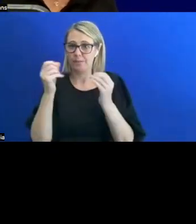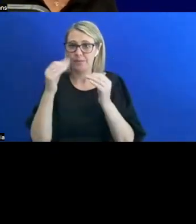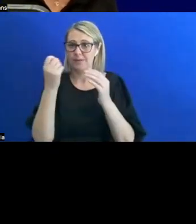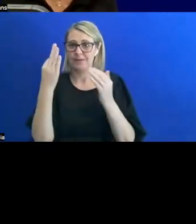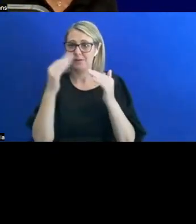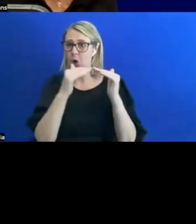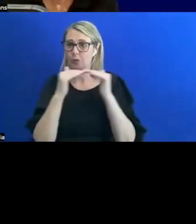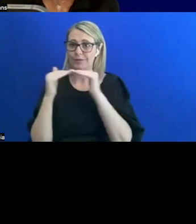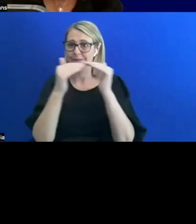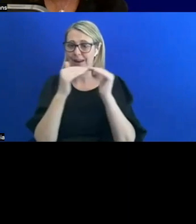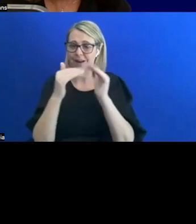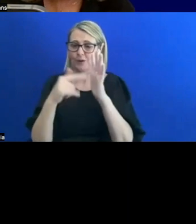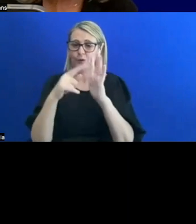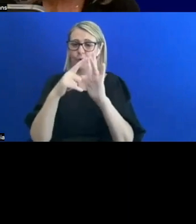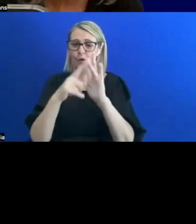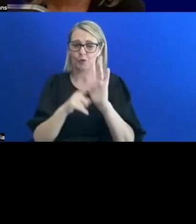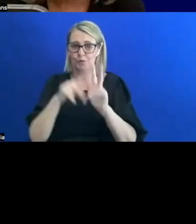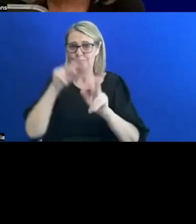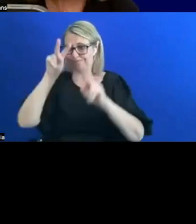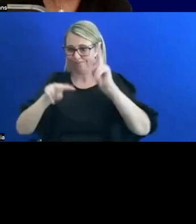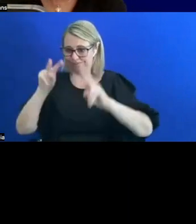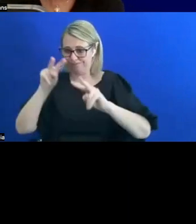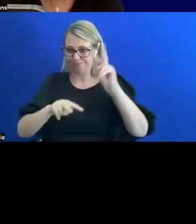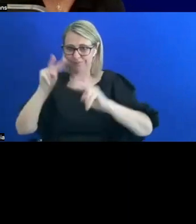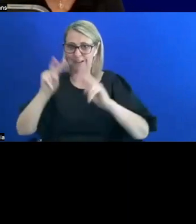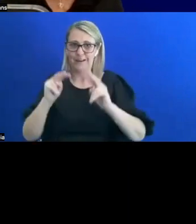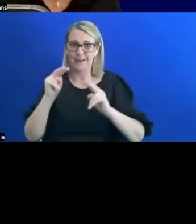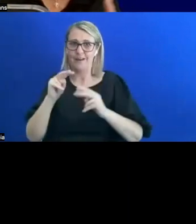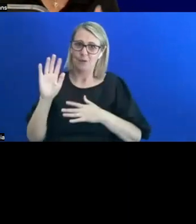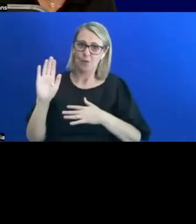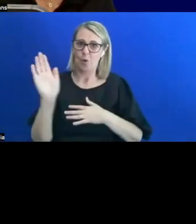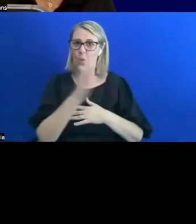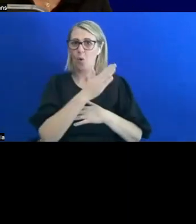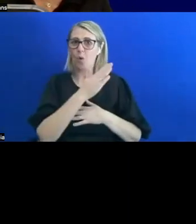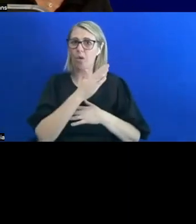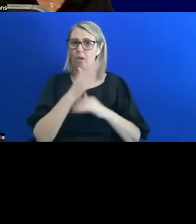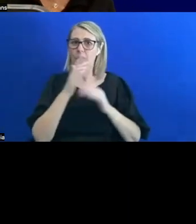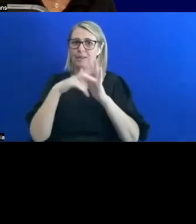to assess the entire interoceptive awareness of individuals, but there are several tools available